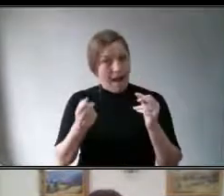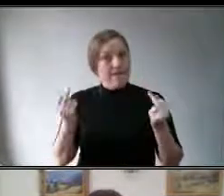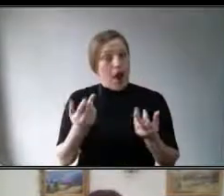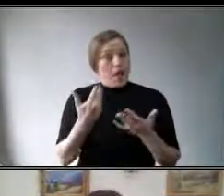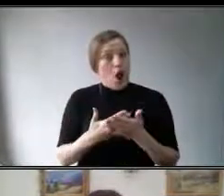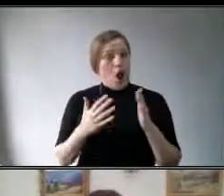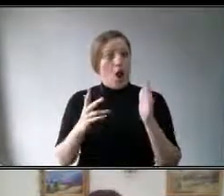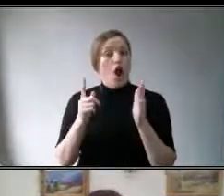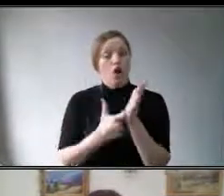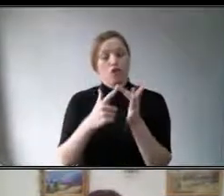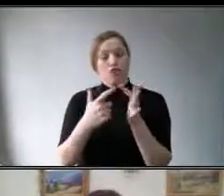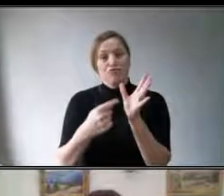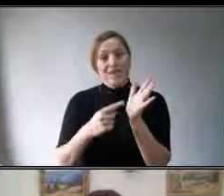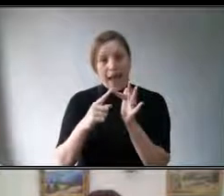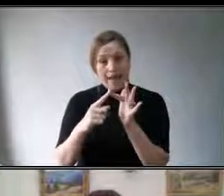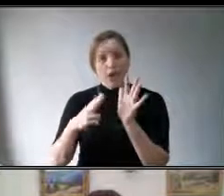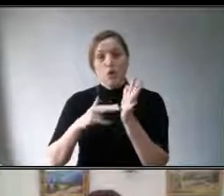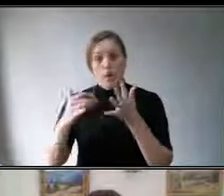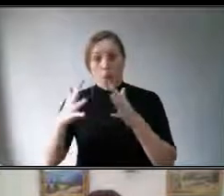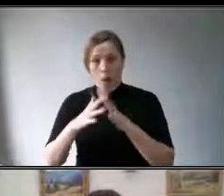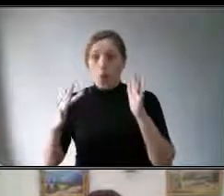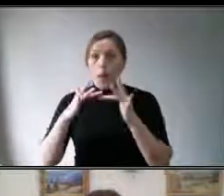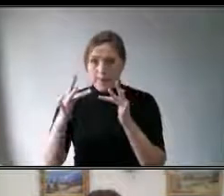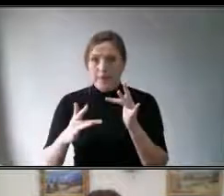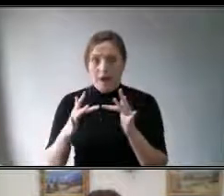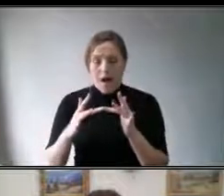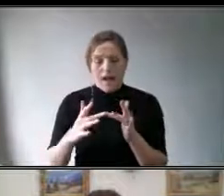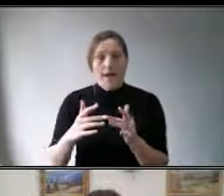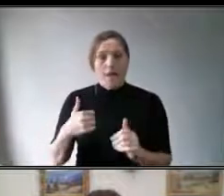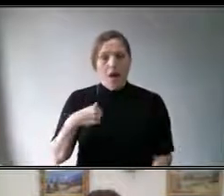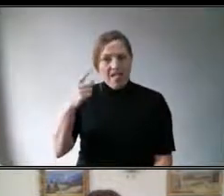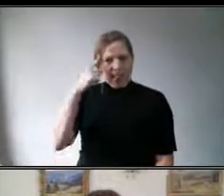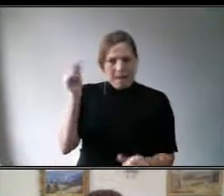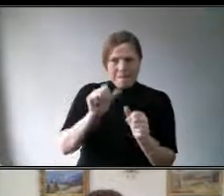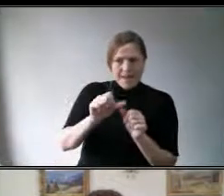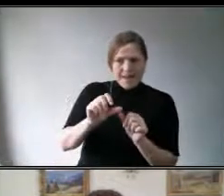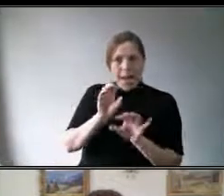website and if we haven't already we might pop a link to those guidelines into the chat